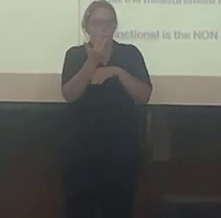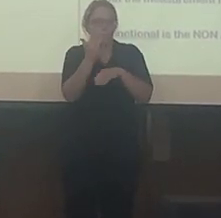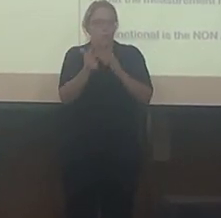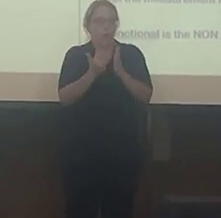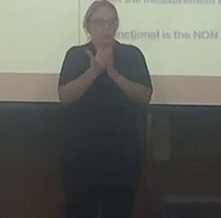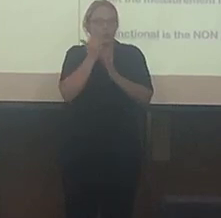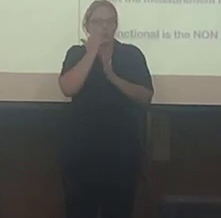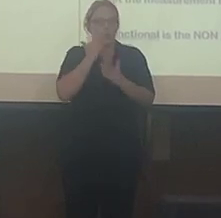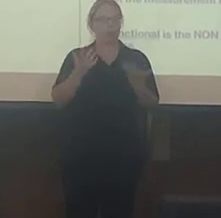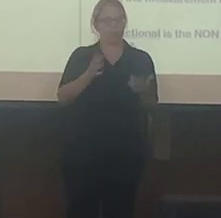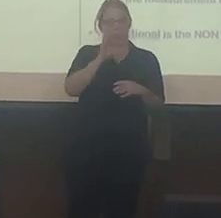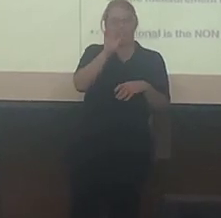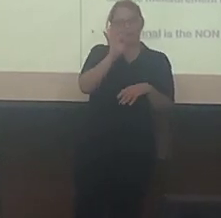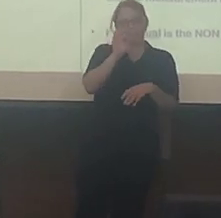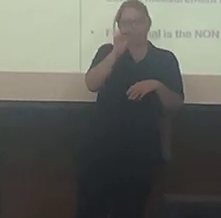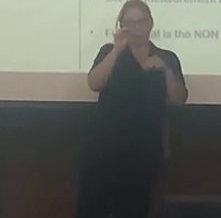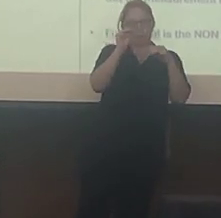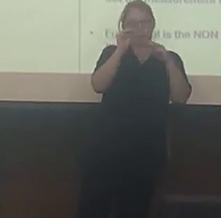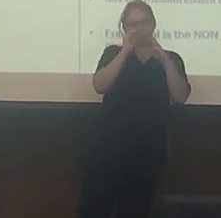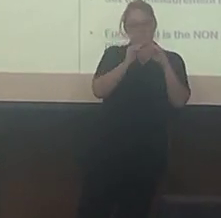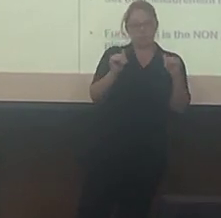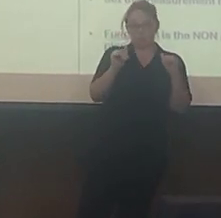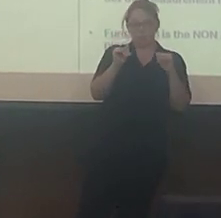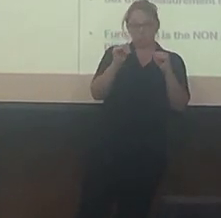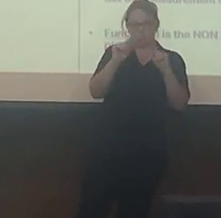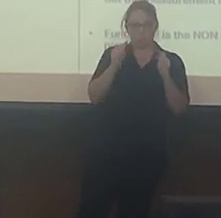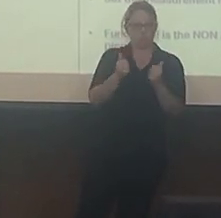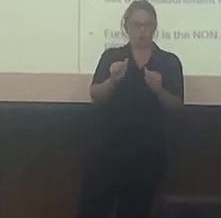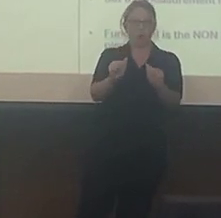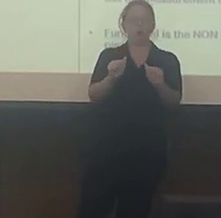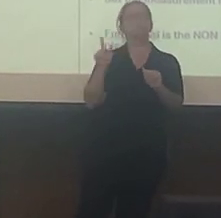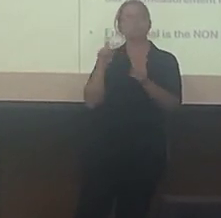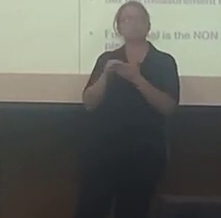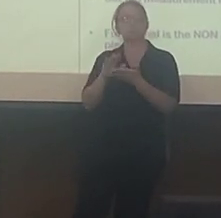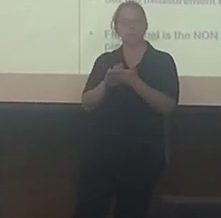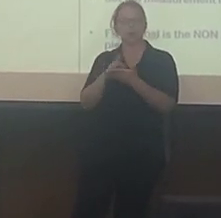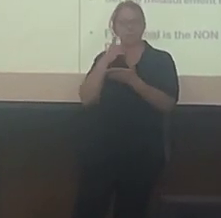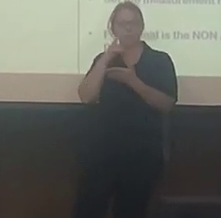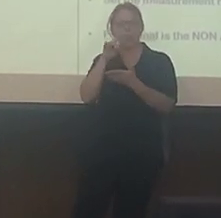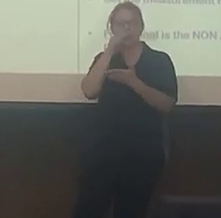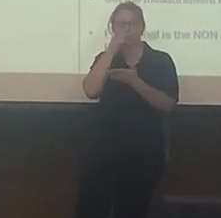trial and personal thumbs up this is where that would be listed even for the kids who are already